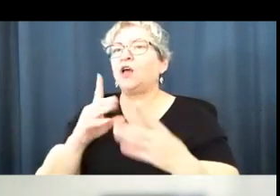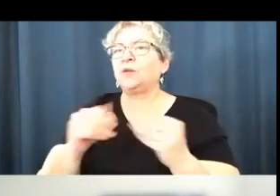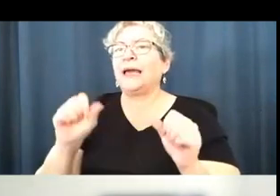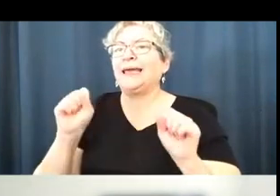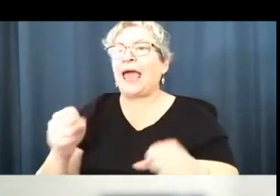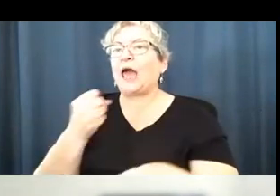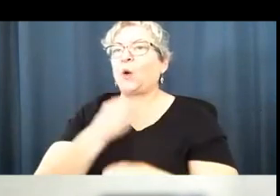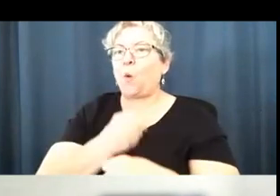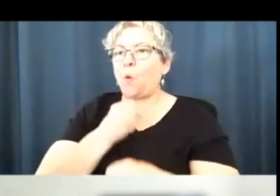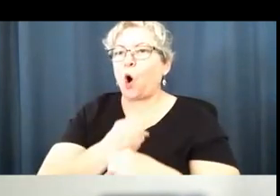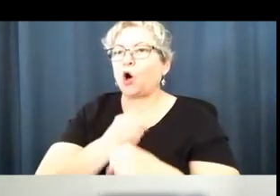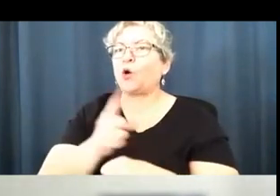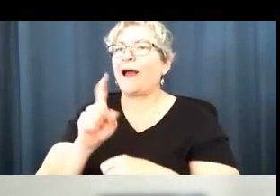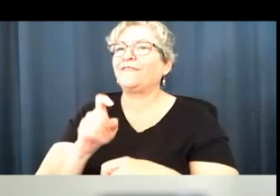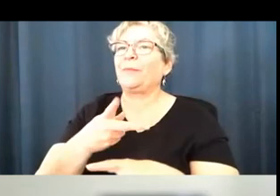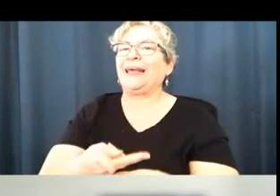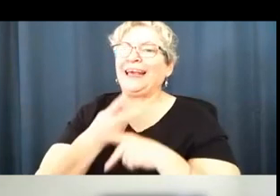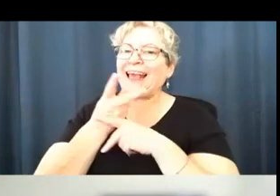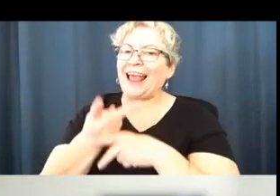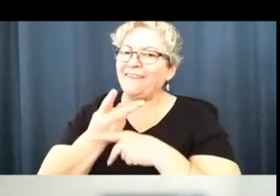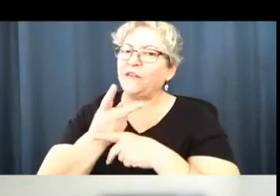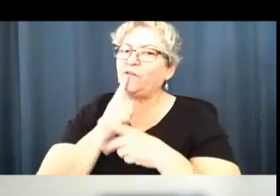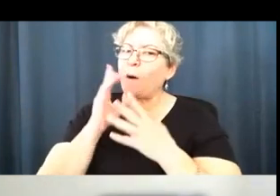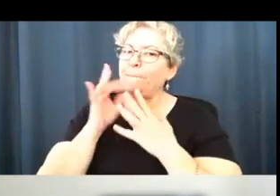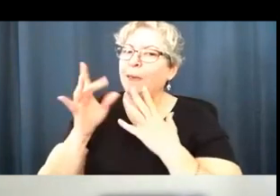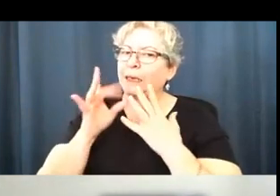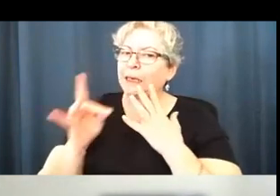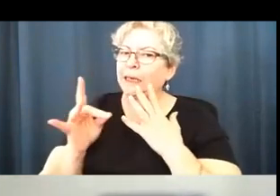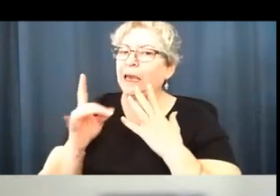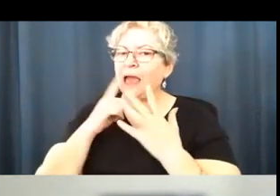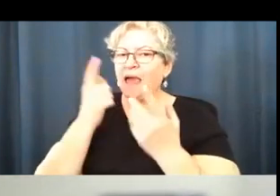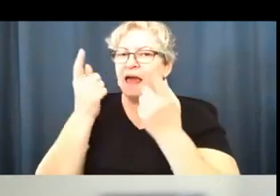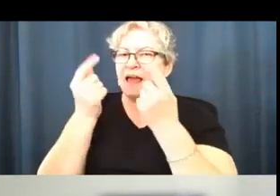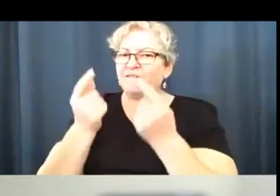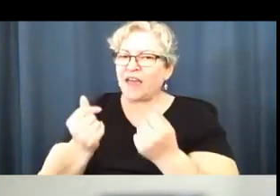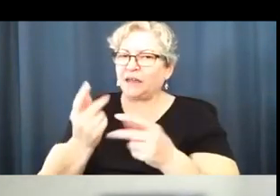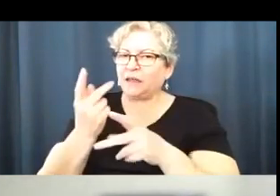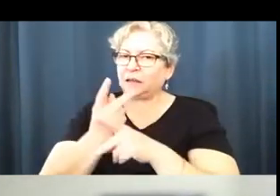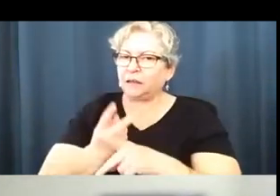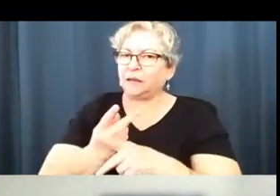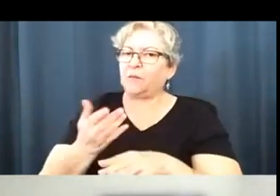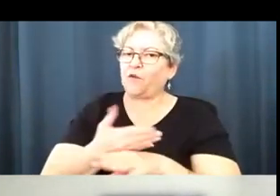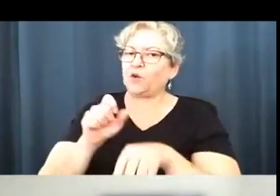but you have to be very careful about choosing and vetting before you send out a lot of the the templates